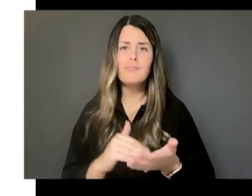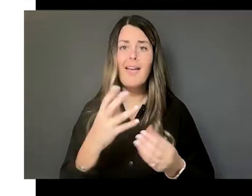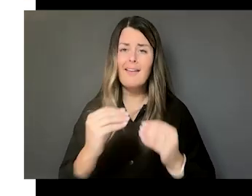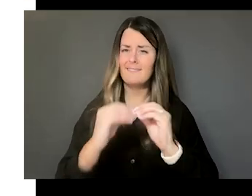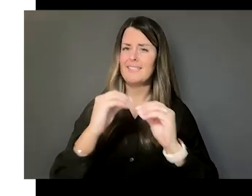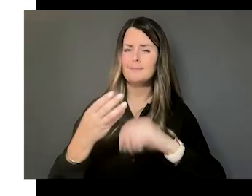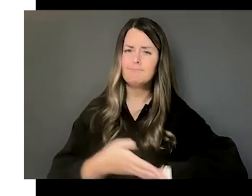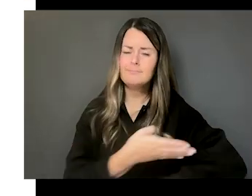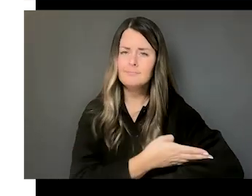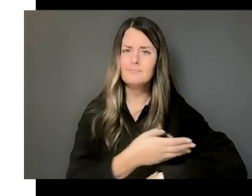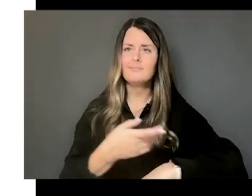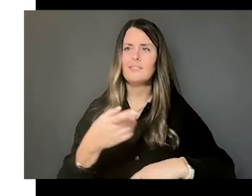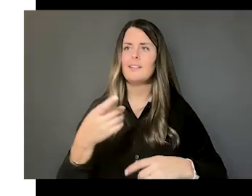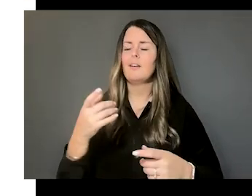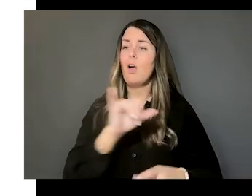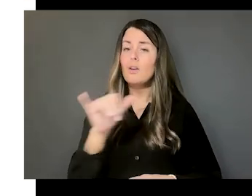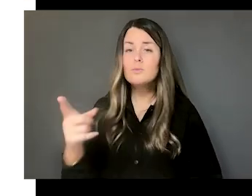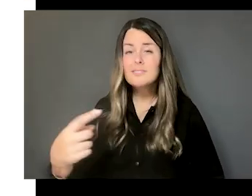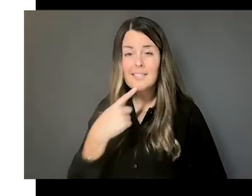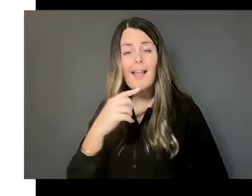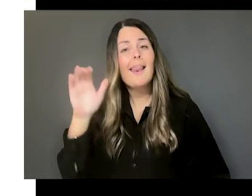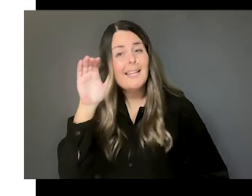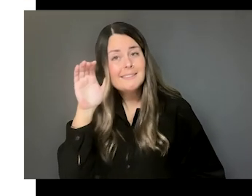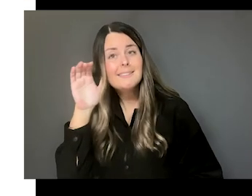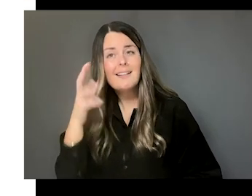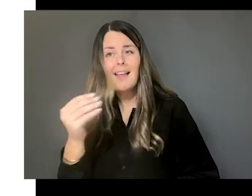I heard that we should listen and invest in our teachers